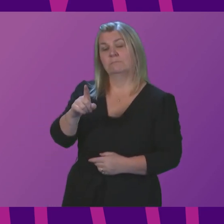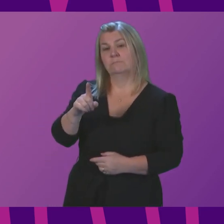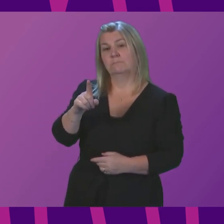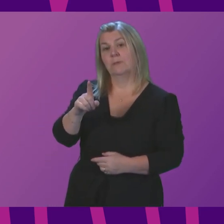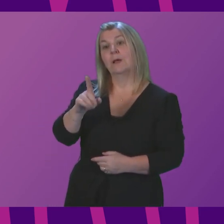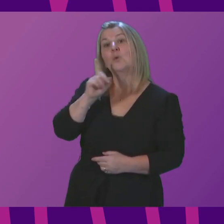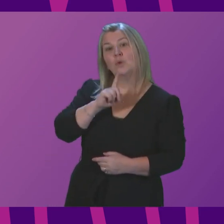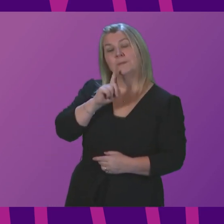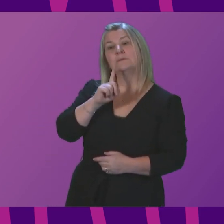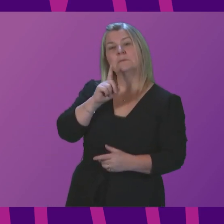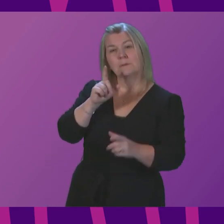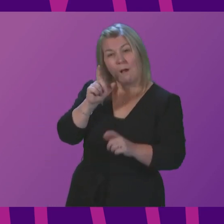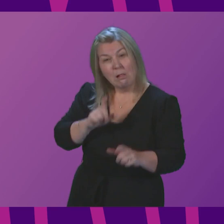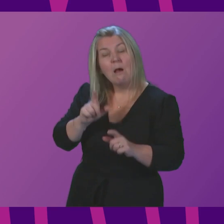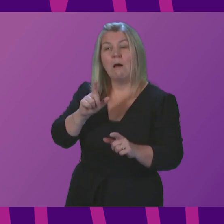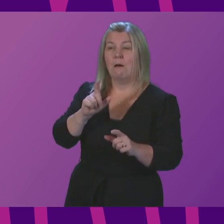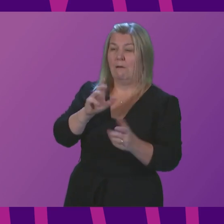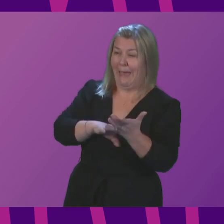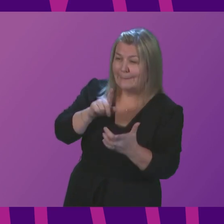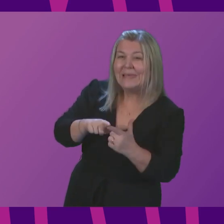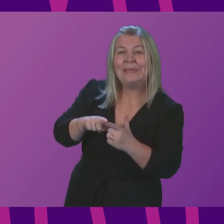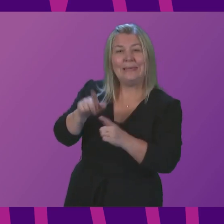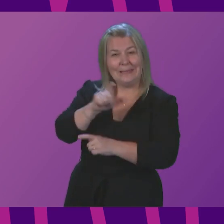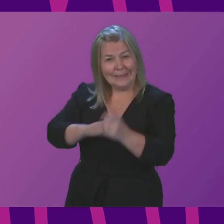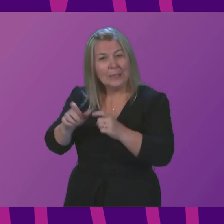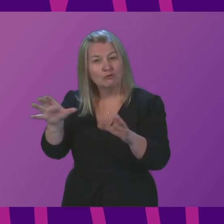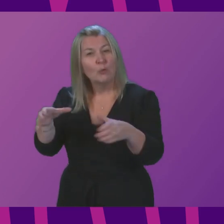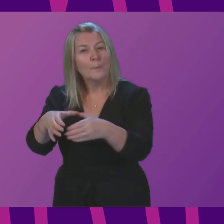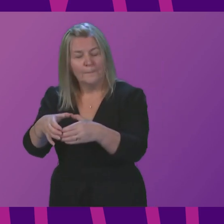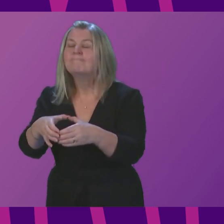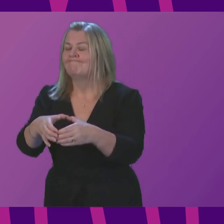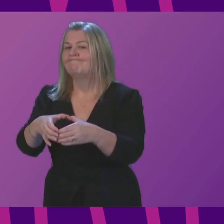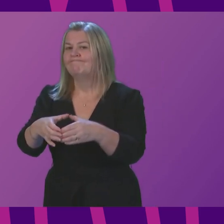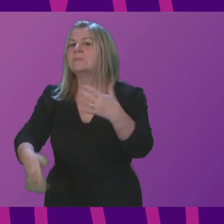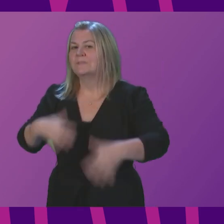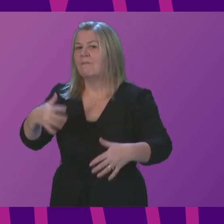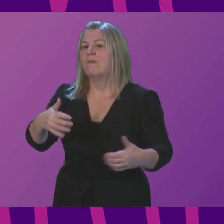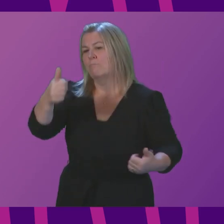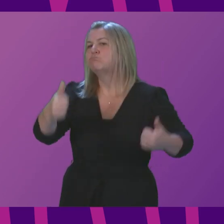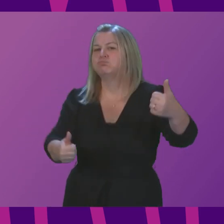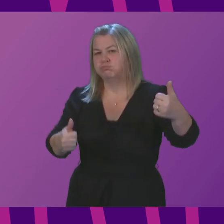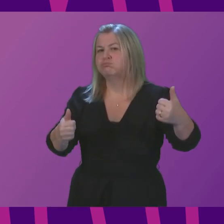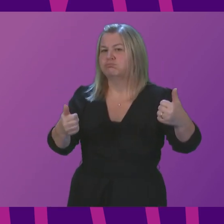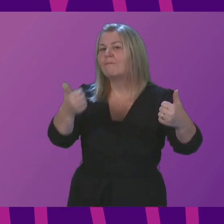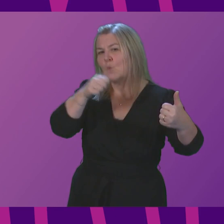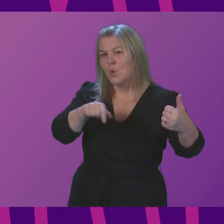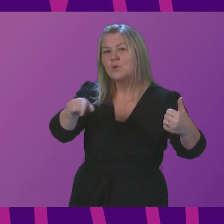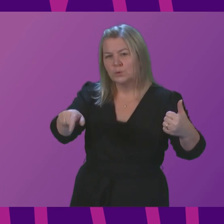of colour and other minority groups not only suffer disproportionately but, in some cases,